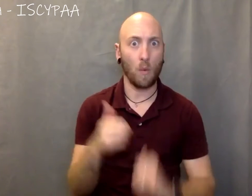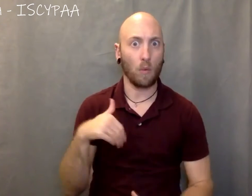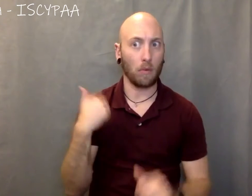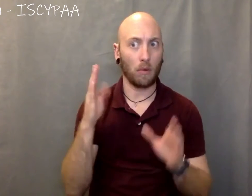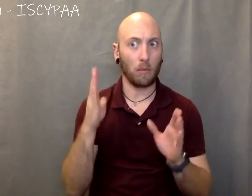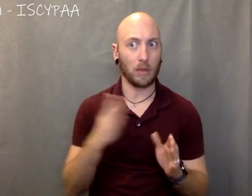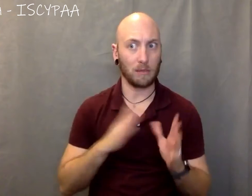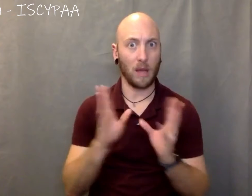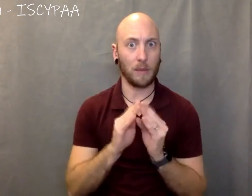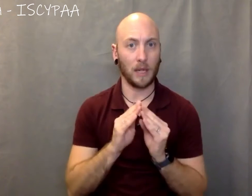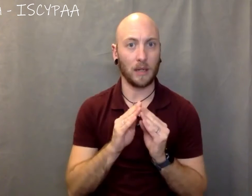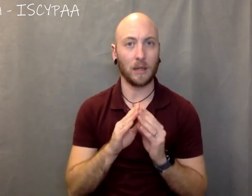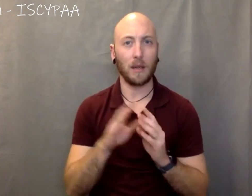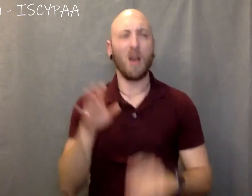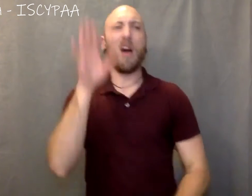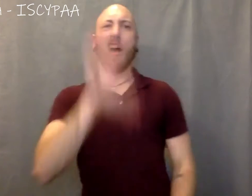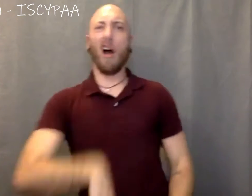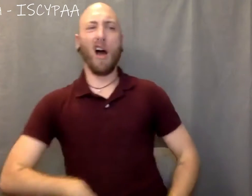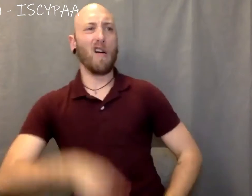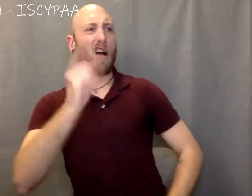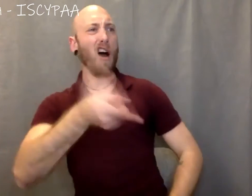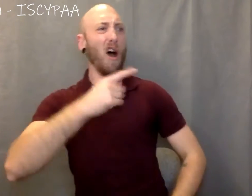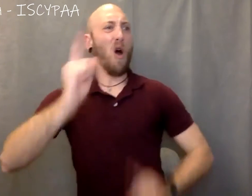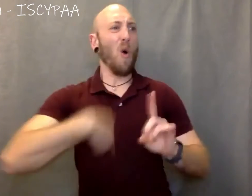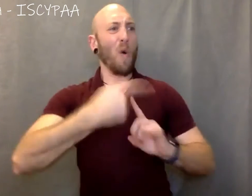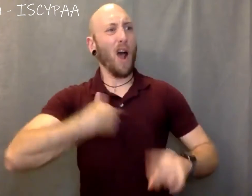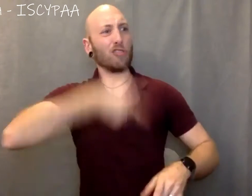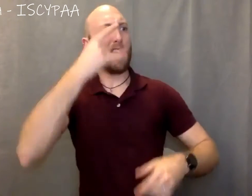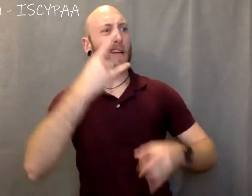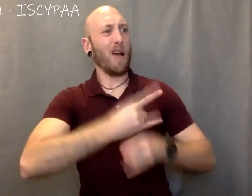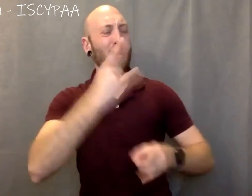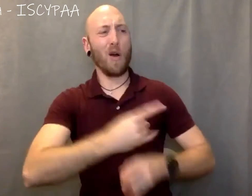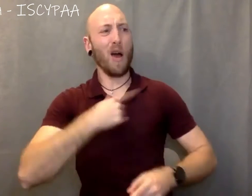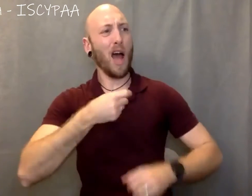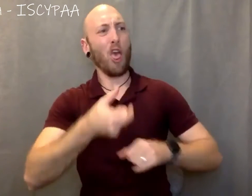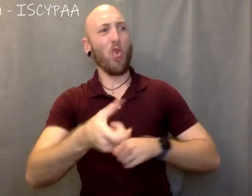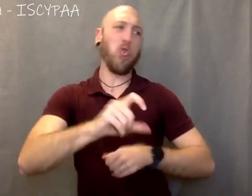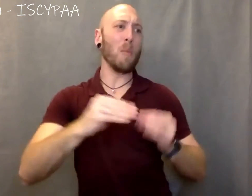I spilled more than you drank and shit like that and it was a it really made me feel apart from,